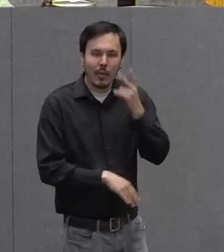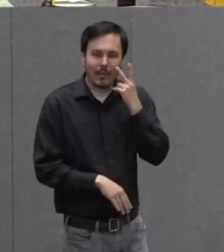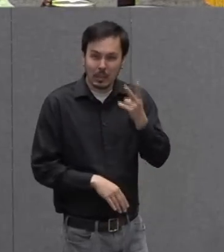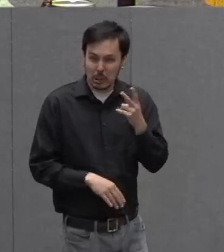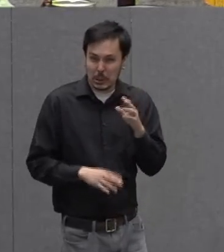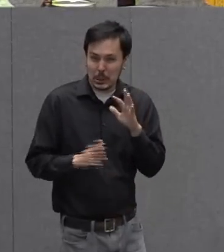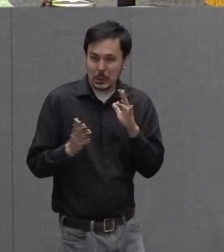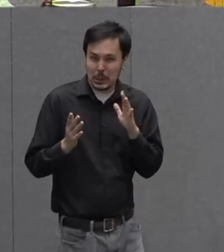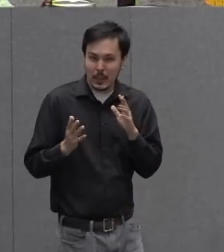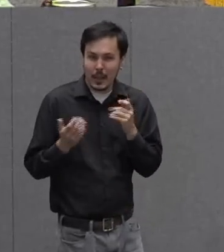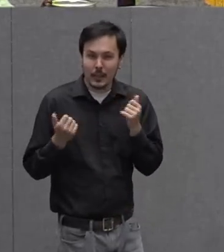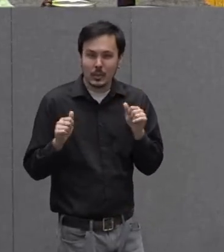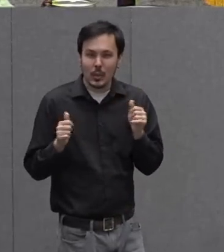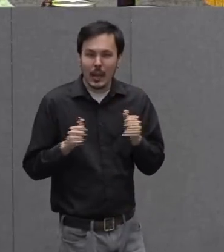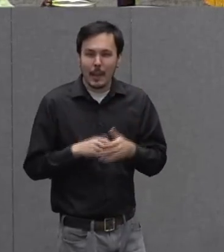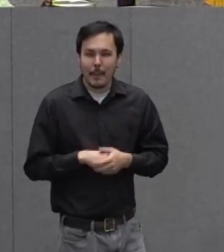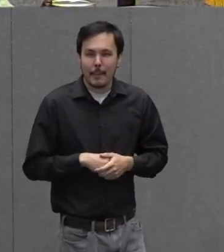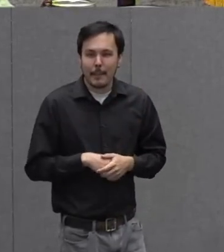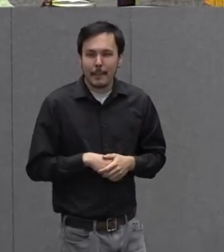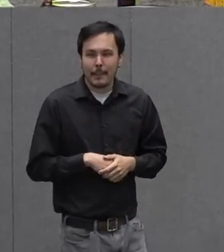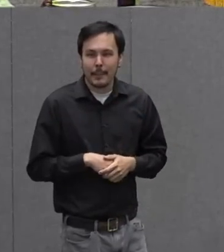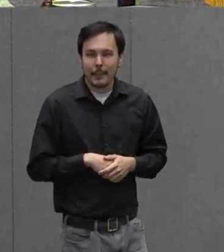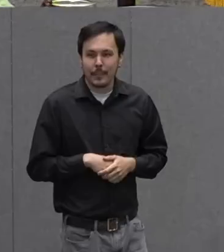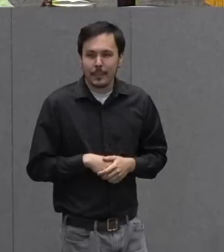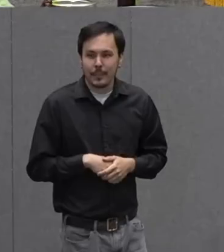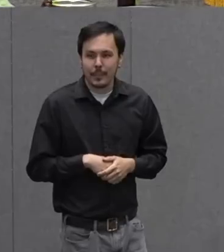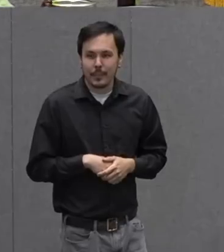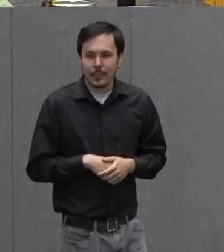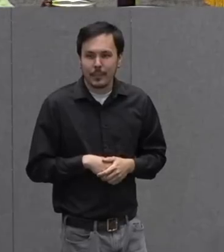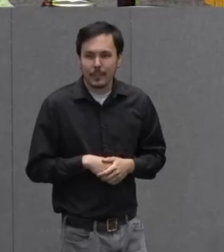Let's see, can you see the light in this room